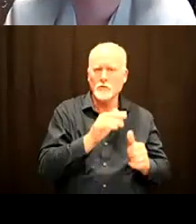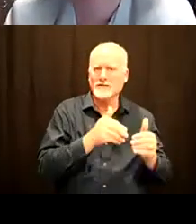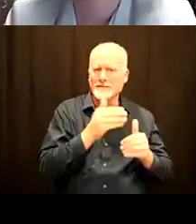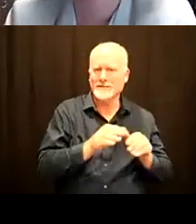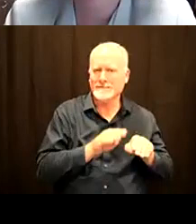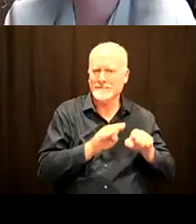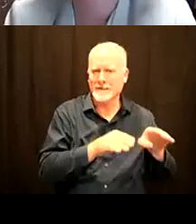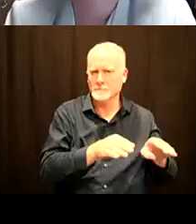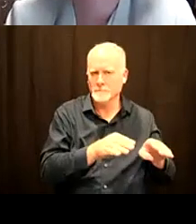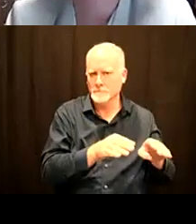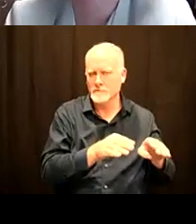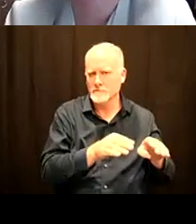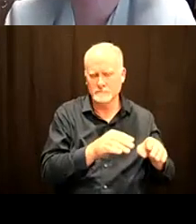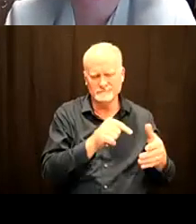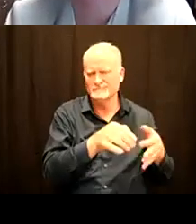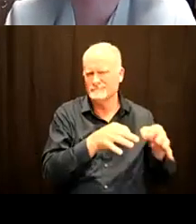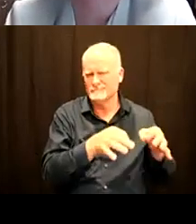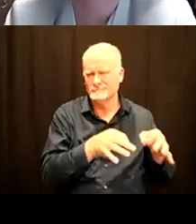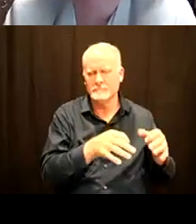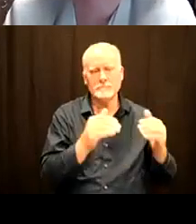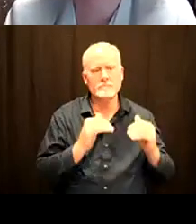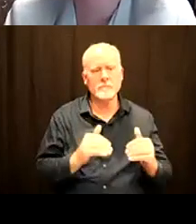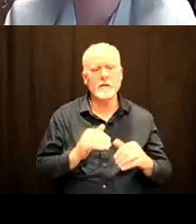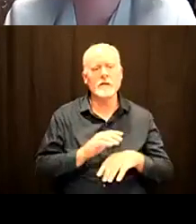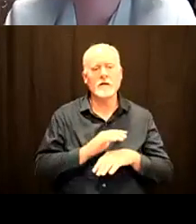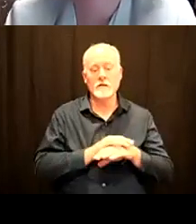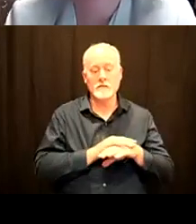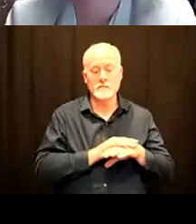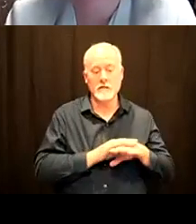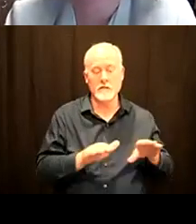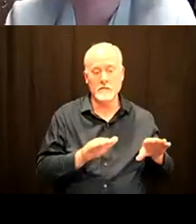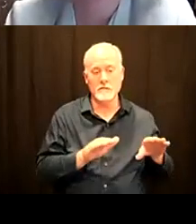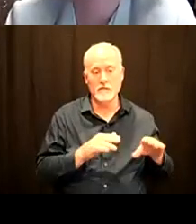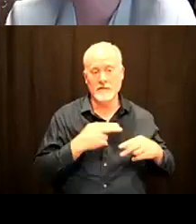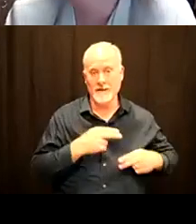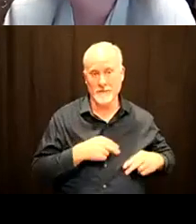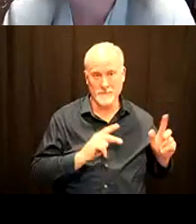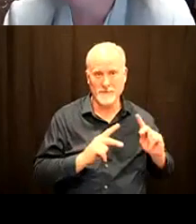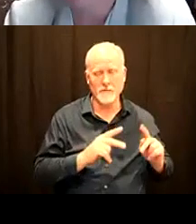for non-health campus personnel you'll receive a follow-up email instructing you to quarantine